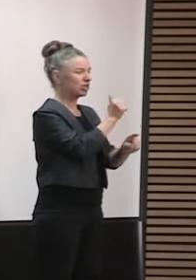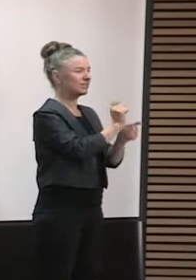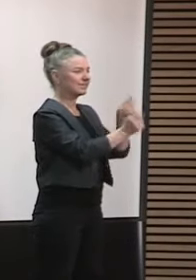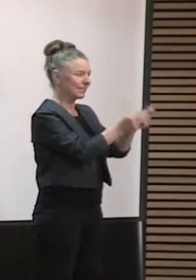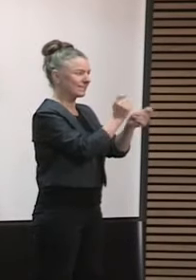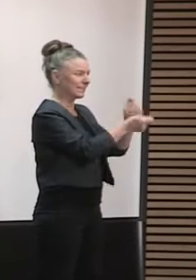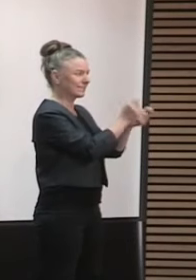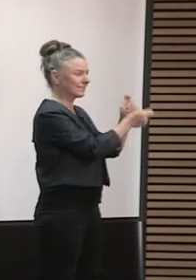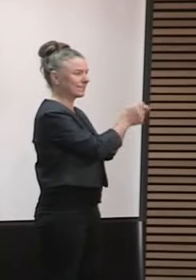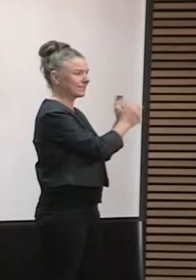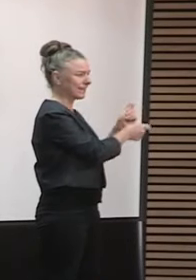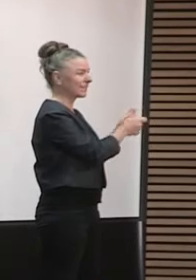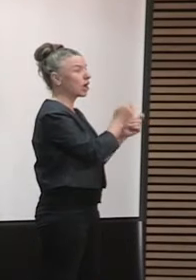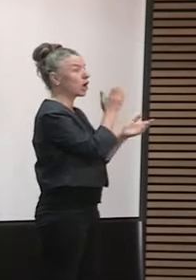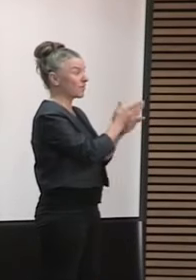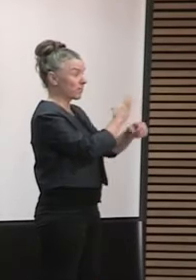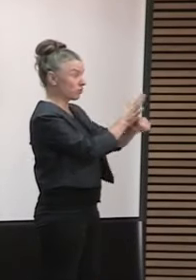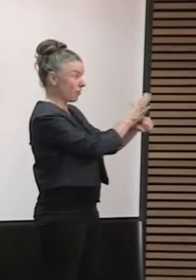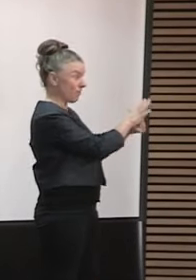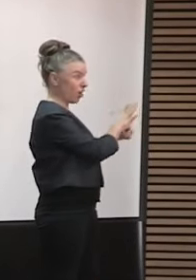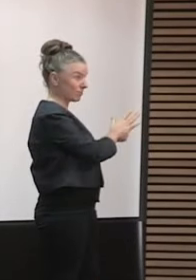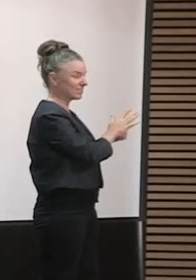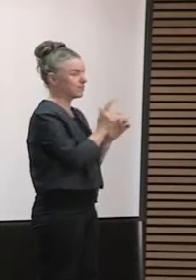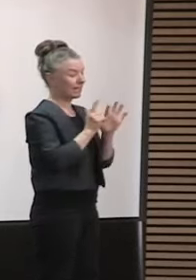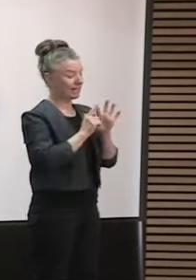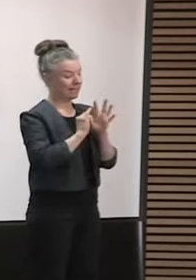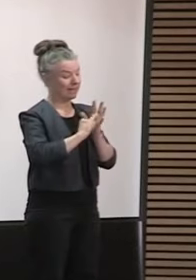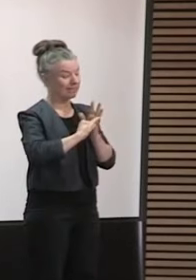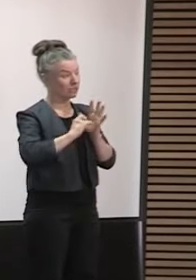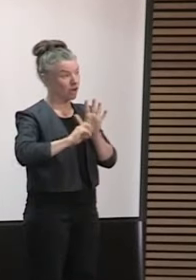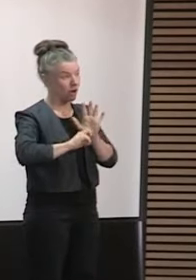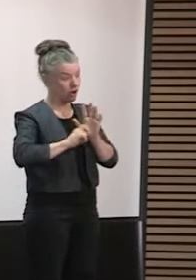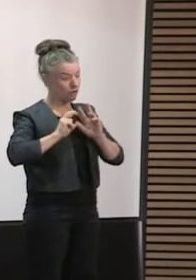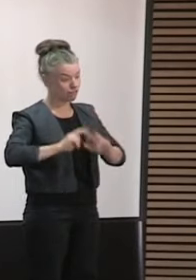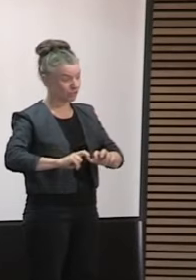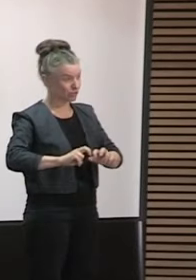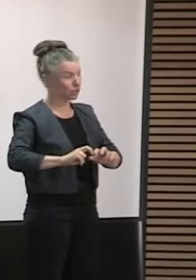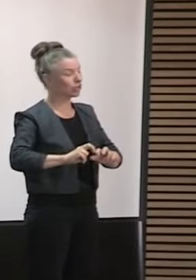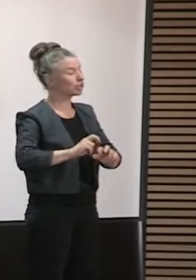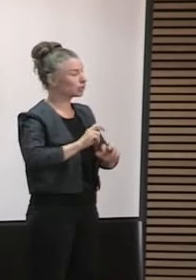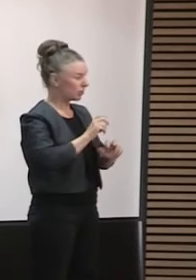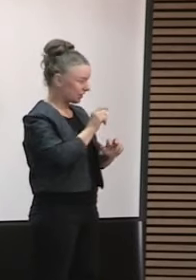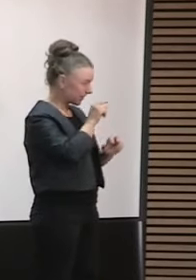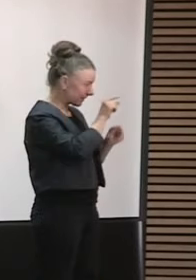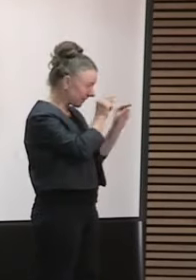has done, and kept the number of returnees per day or week